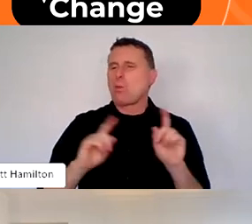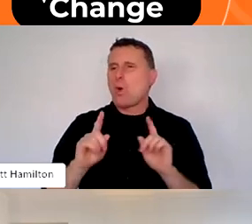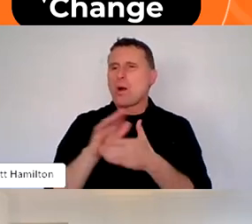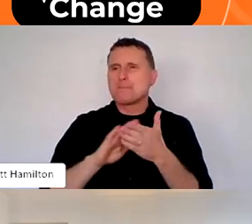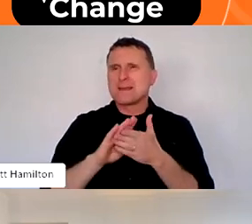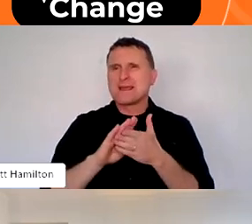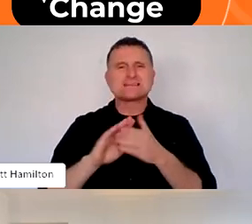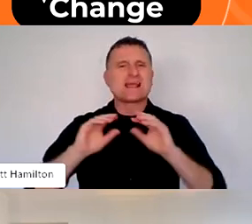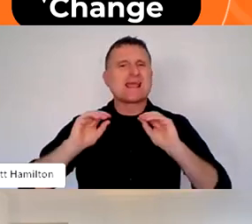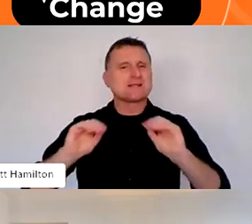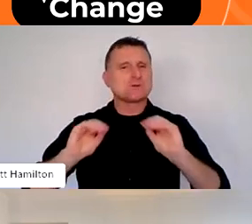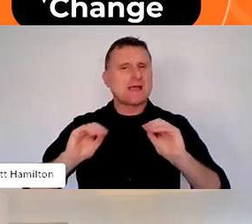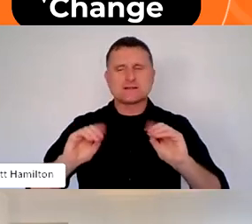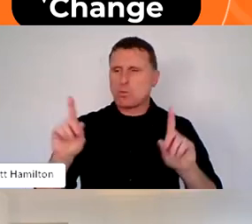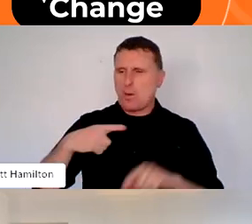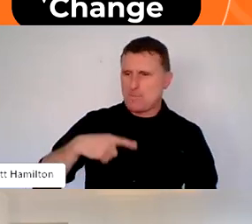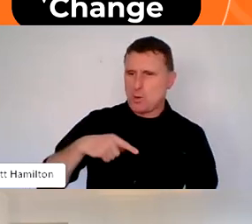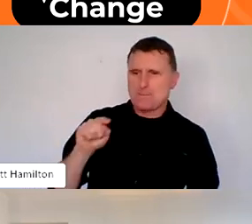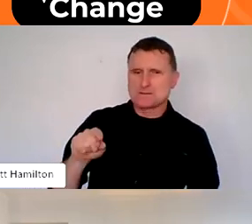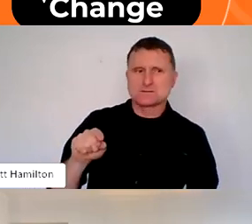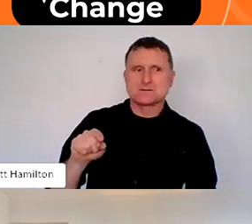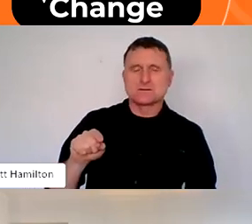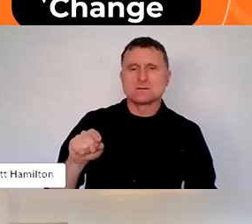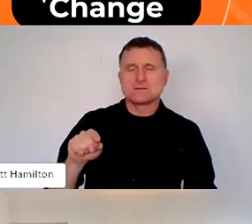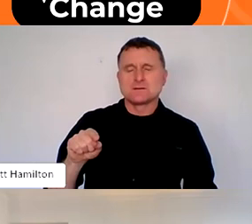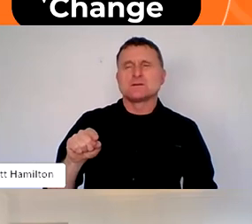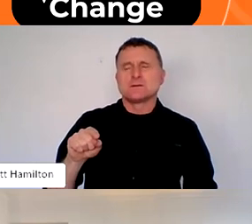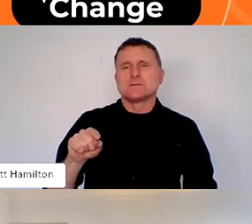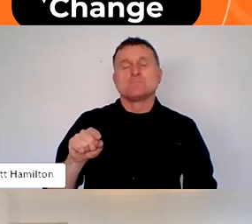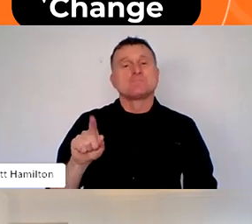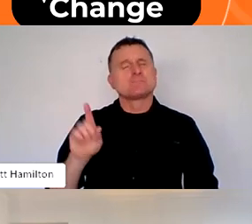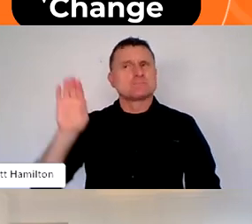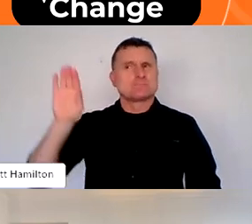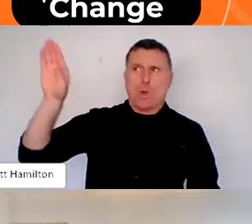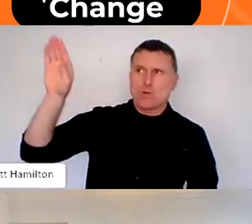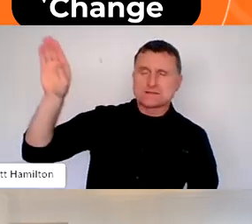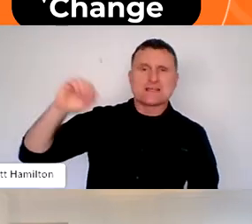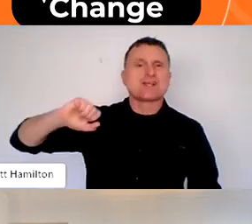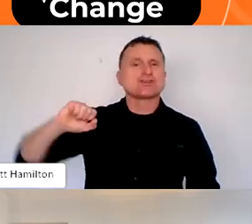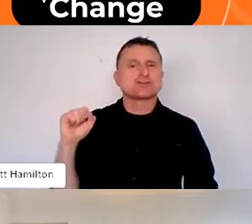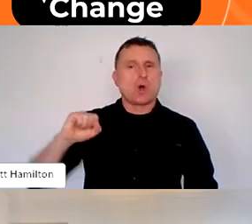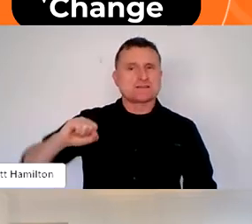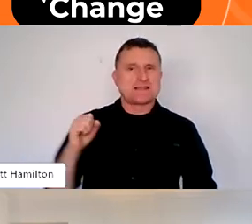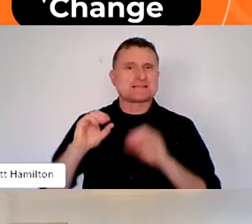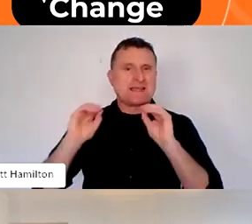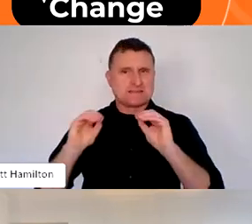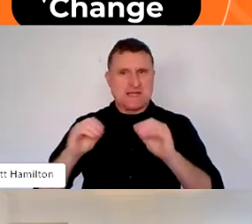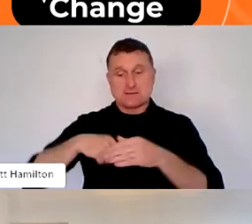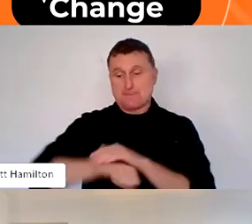But I'm drawing on a Scottish educator who was born in 1891, so he's no